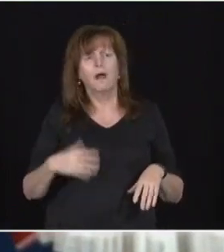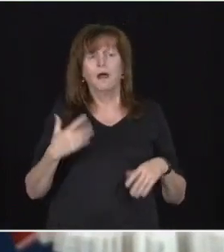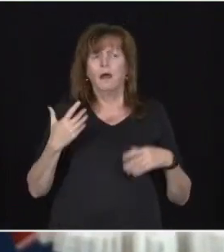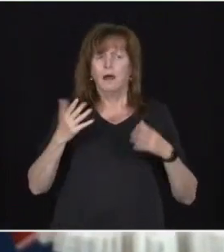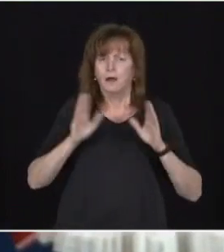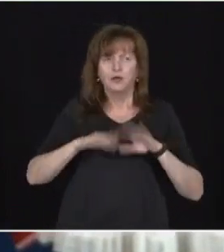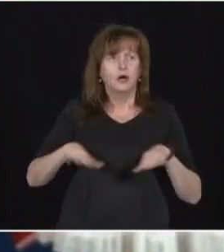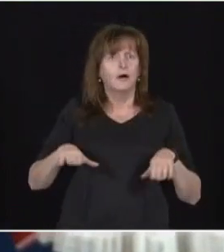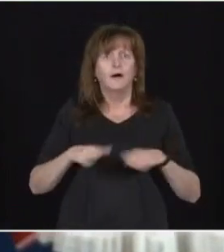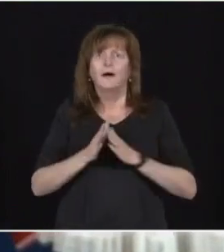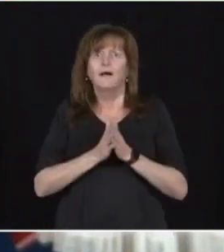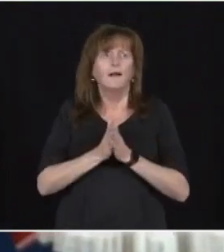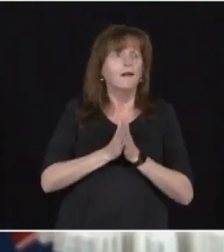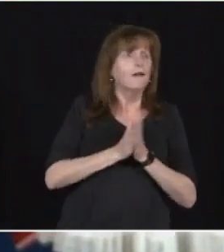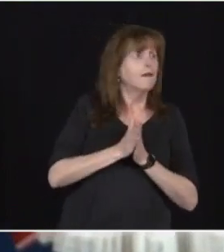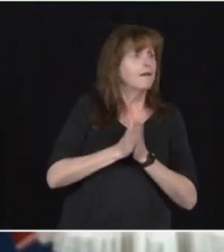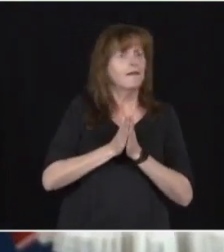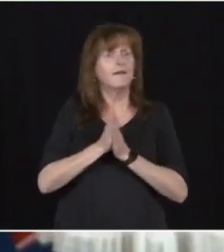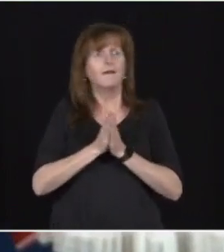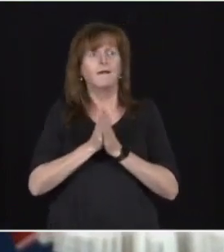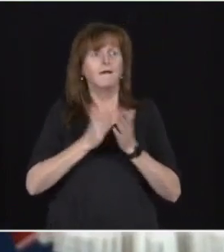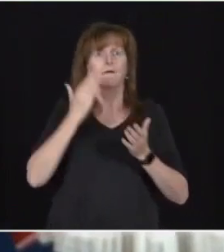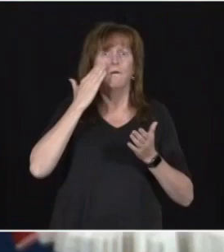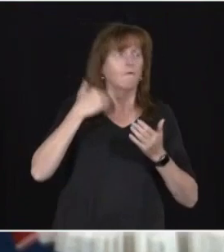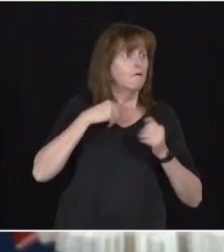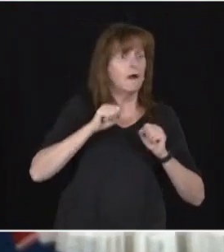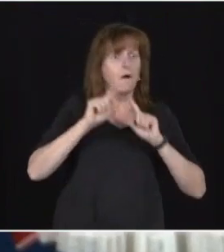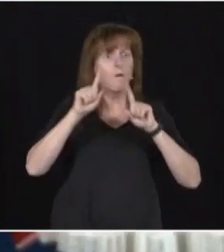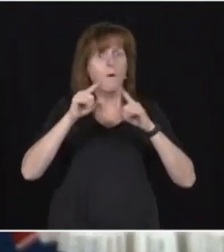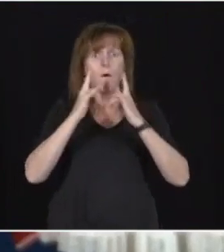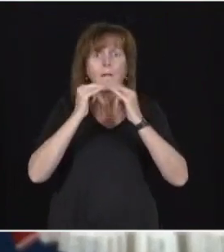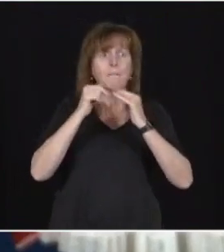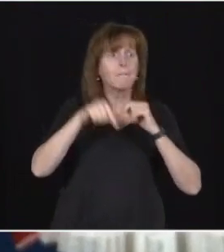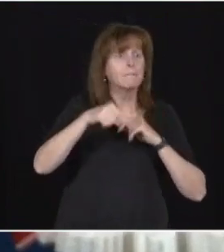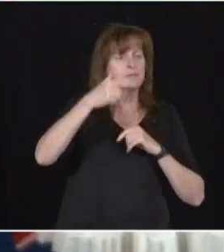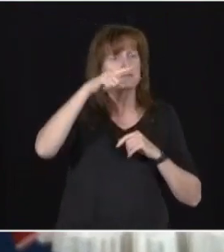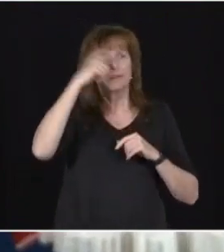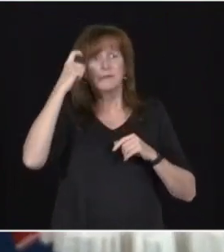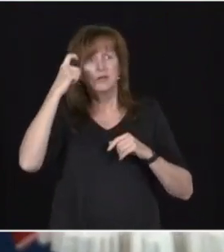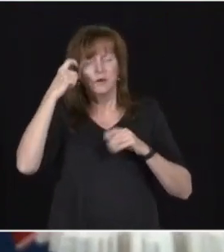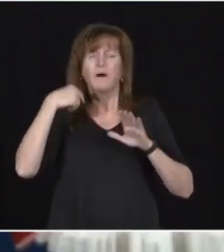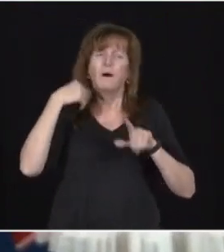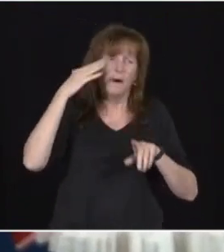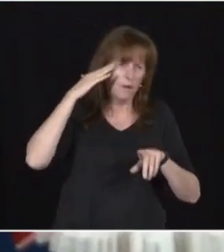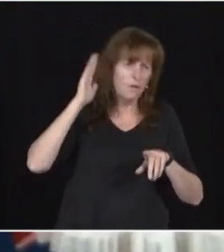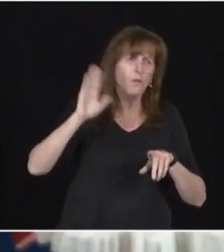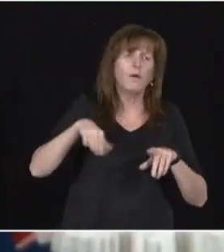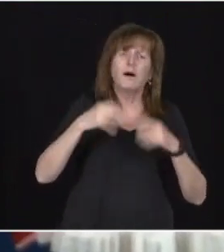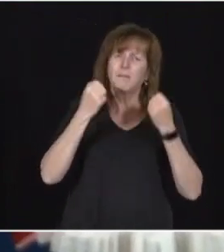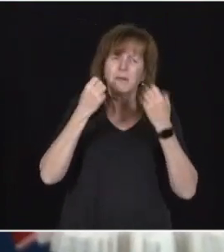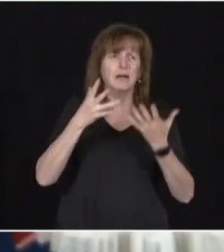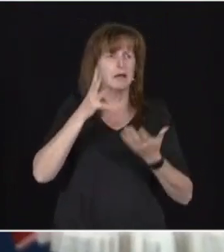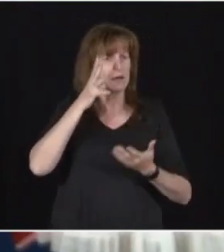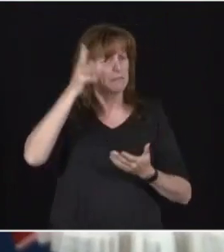we get to stage 2 of reopening. We will make surely support parents returning to their jobs as workplaces are ready to real.